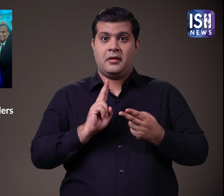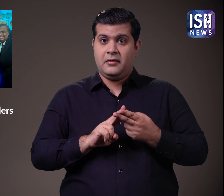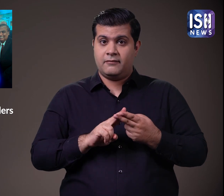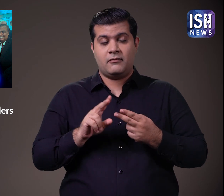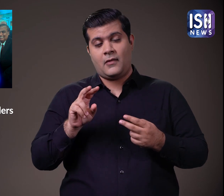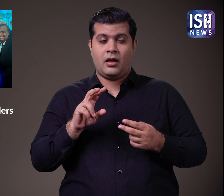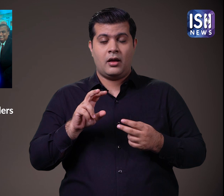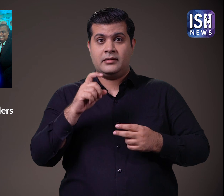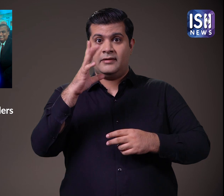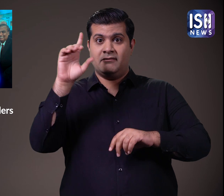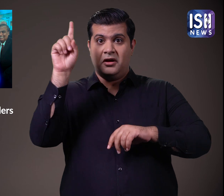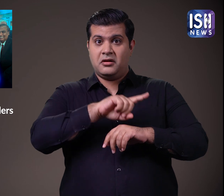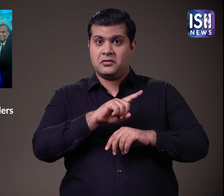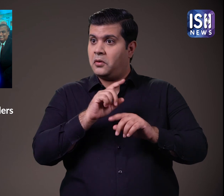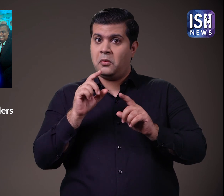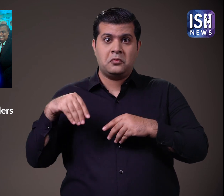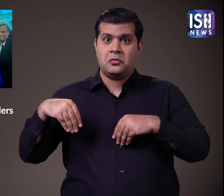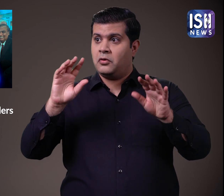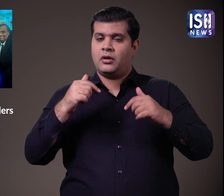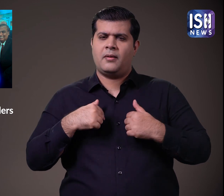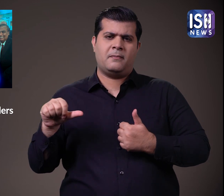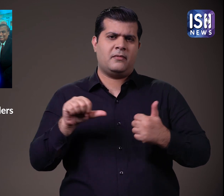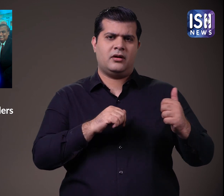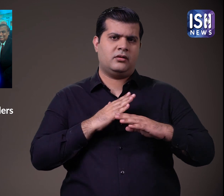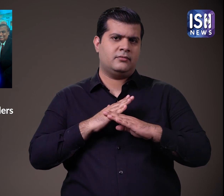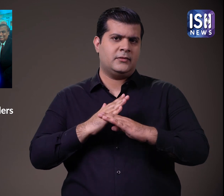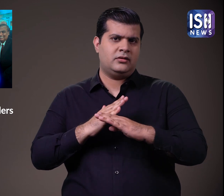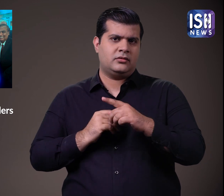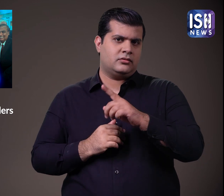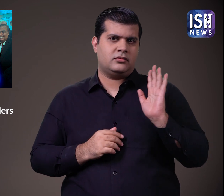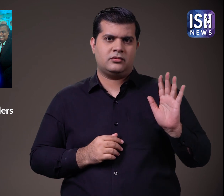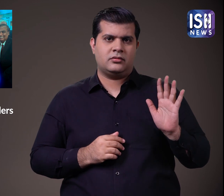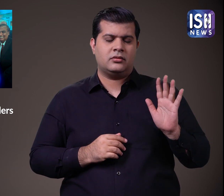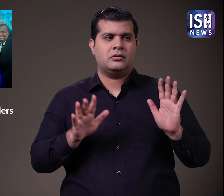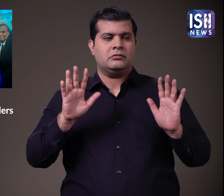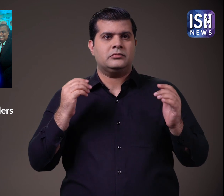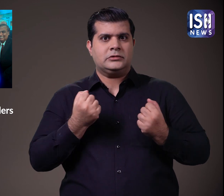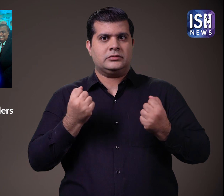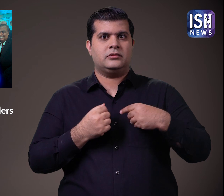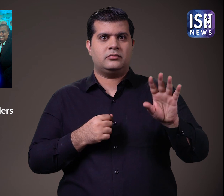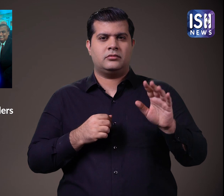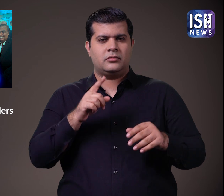If the company doesn't sell TikTok within 75 days, Trump will again put a ban on it.